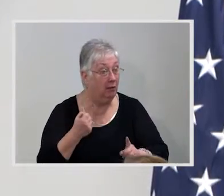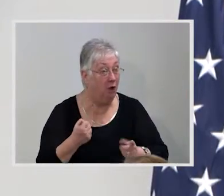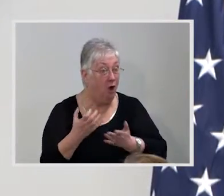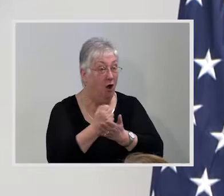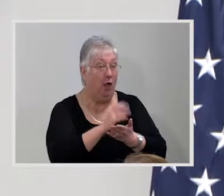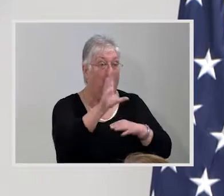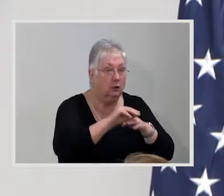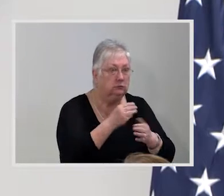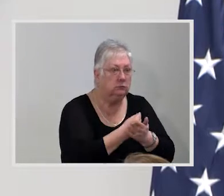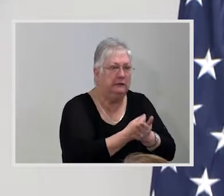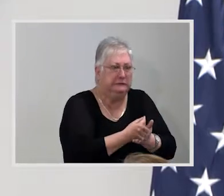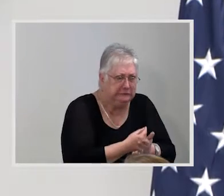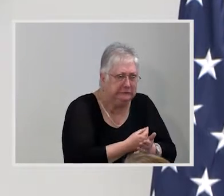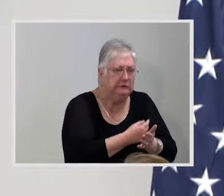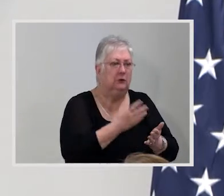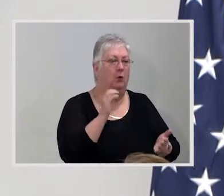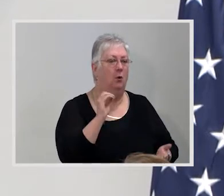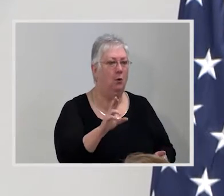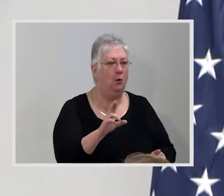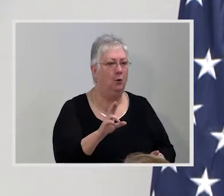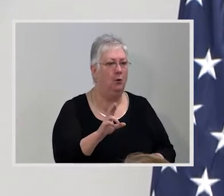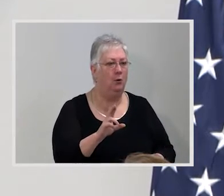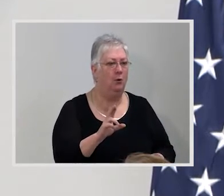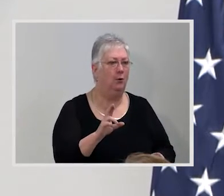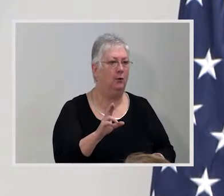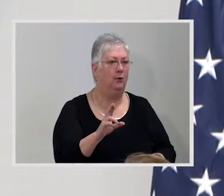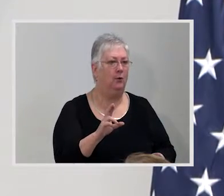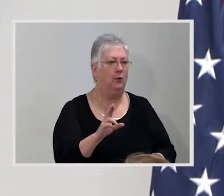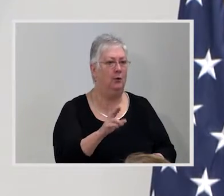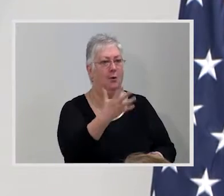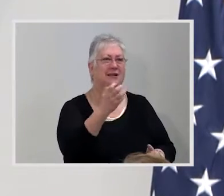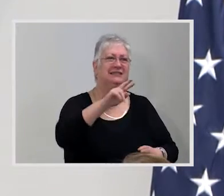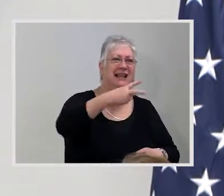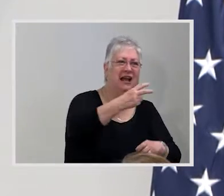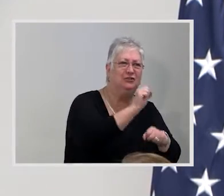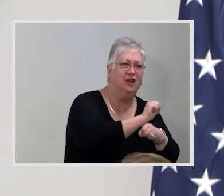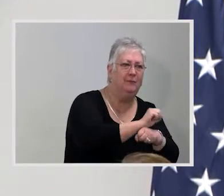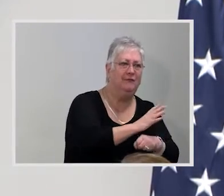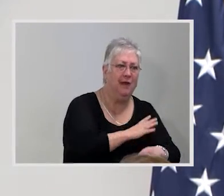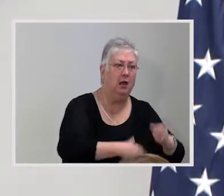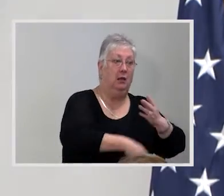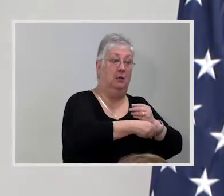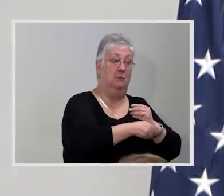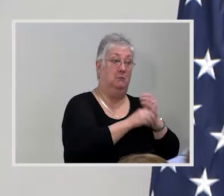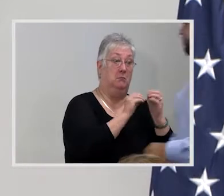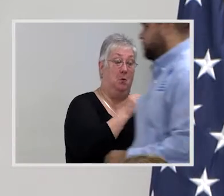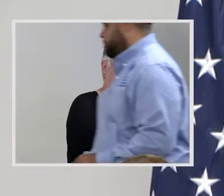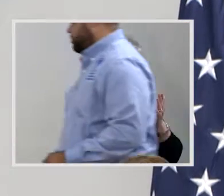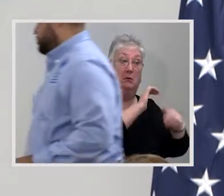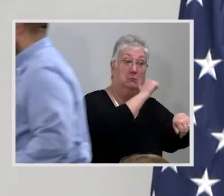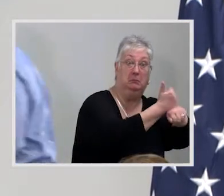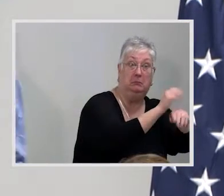DECIDE TO MAKE MORE MONEY, GO OUT AND GET A SECOND JOB, START A BUSINESS. AND THOSE WILL ALWAYS INFORM THE